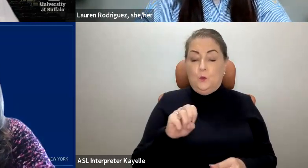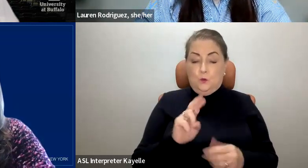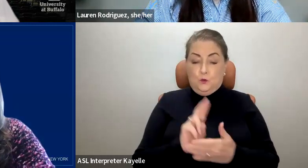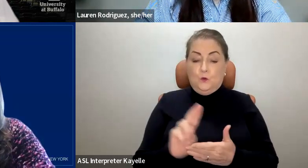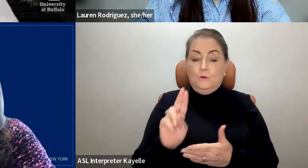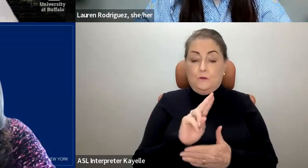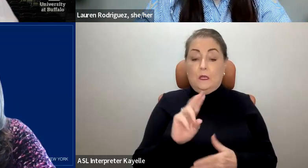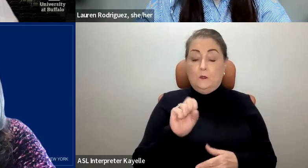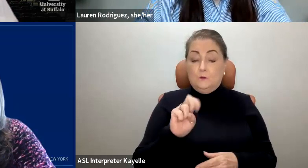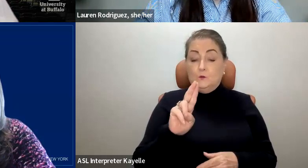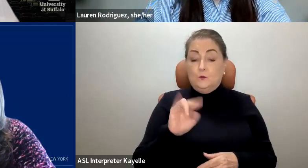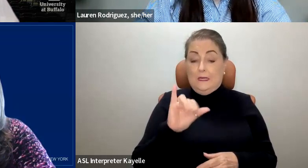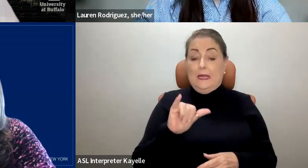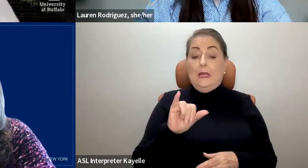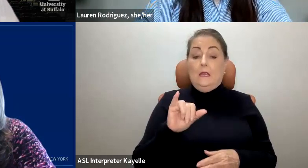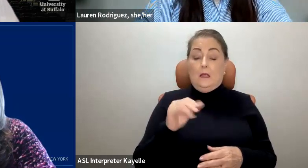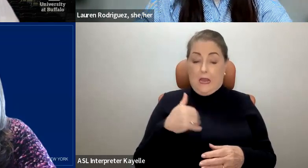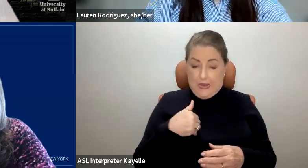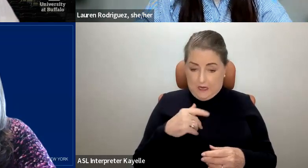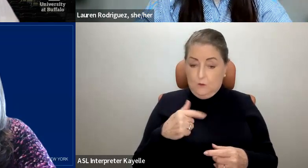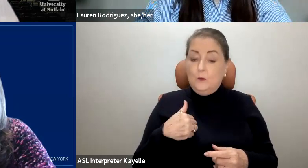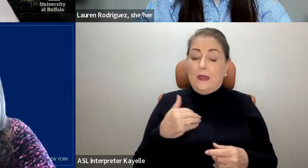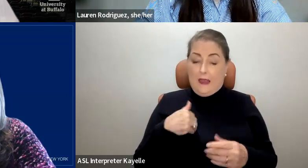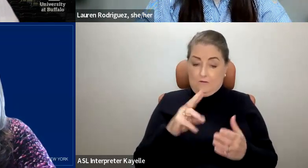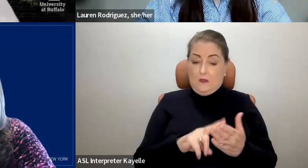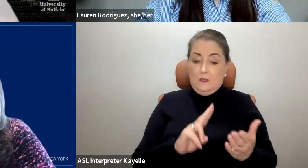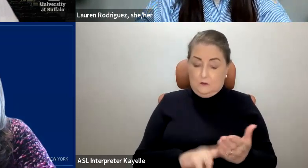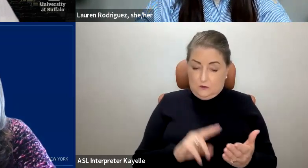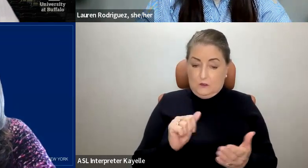contract with D-Q University, all SUNY staff, faculty and